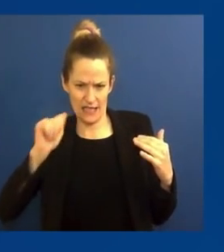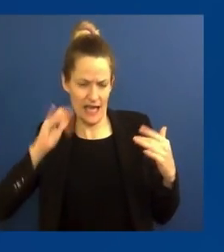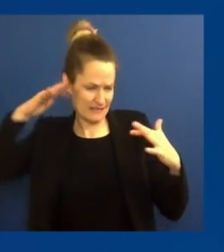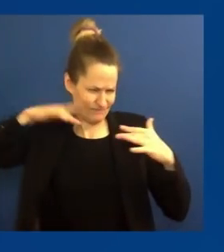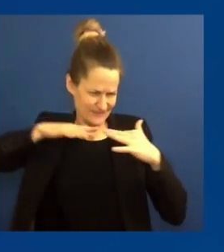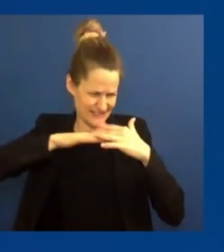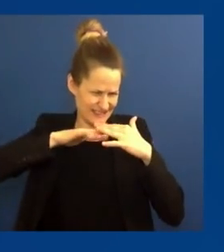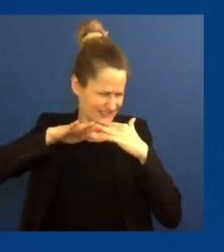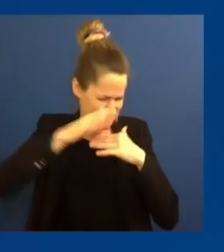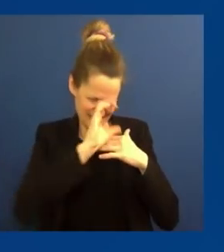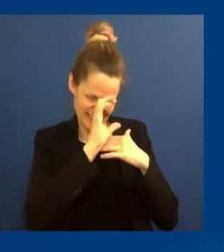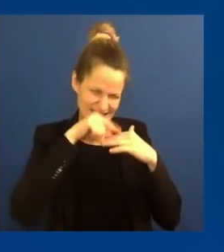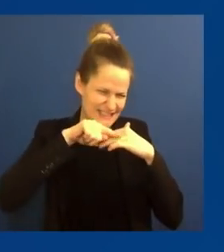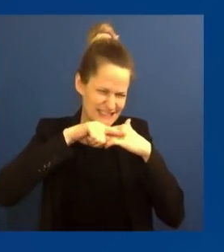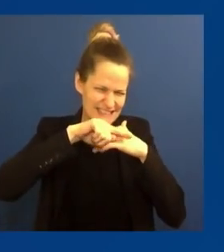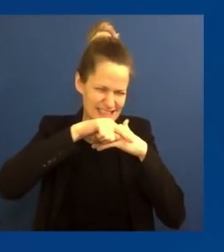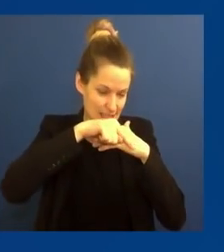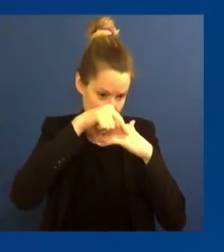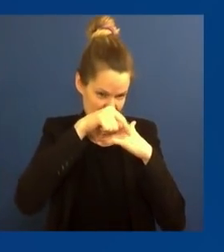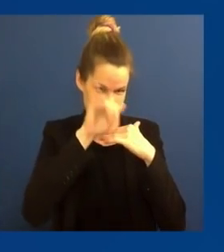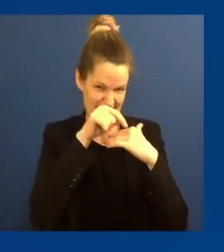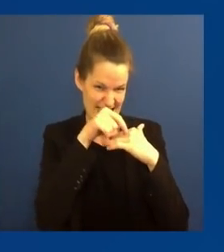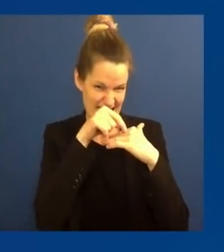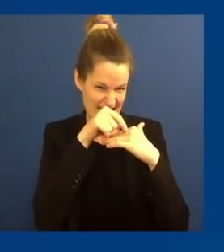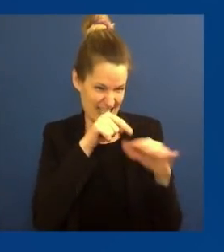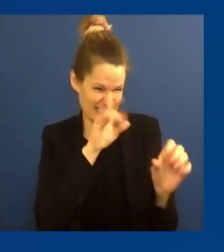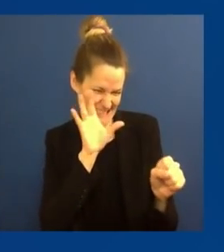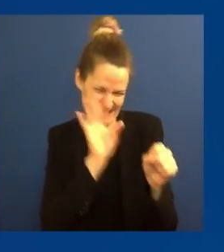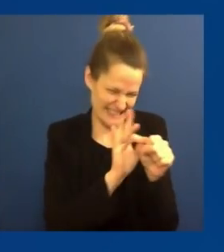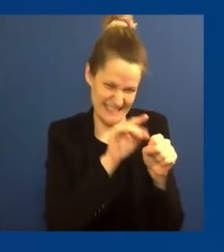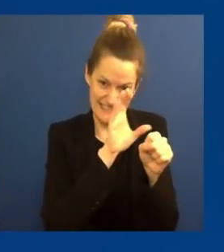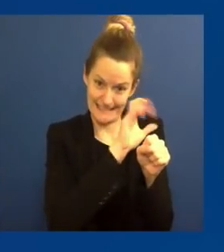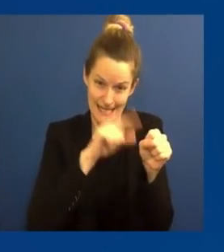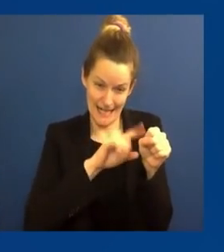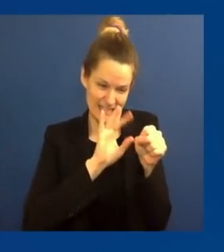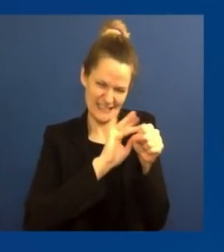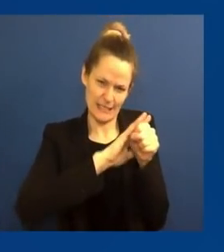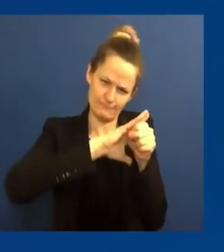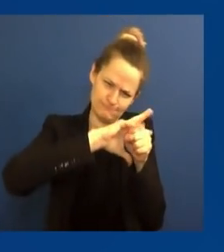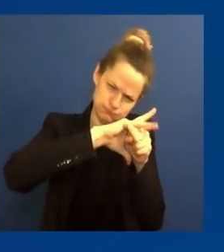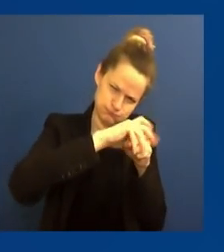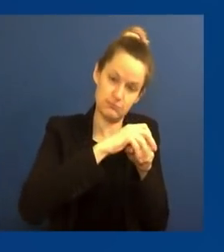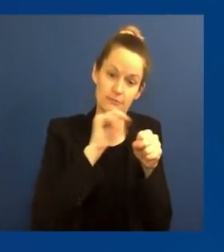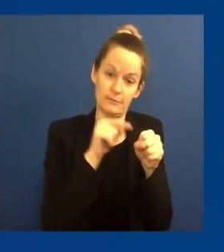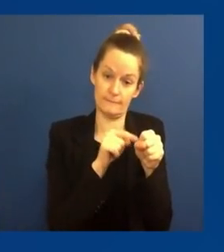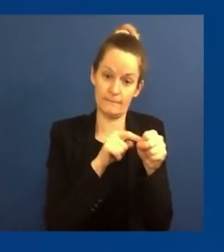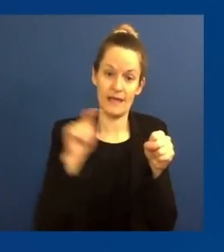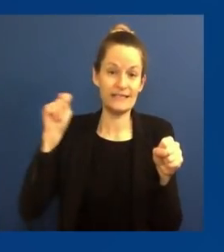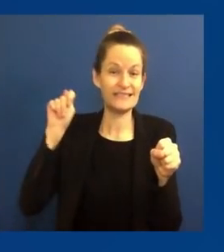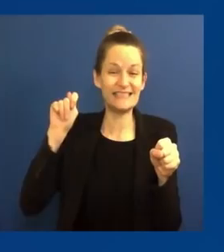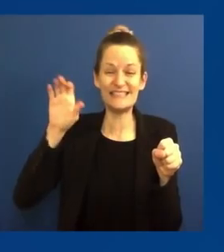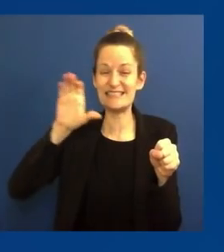namely, they are more cross-reactive, in many respects, than antibodies. Next slide.